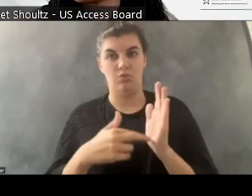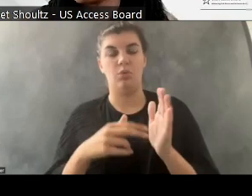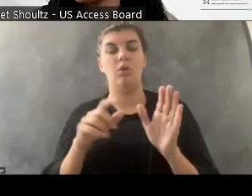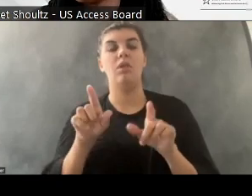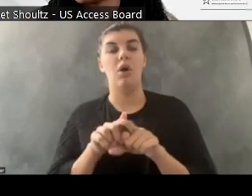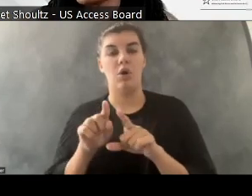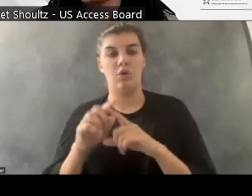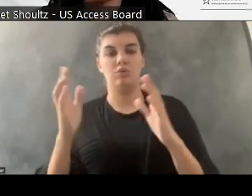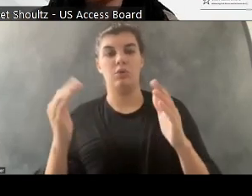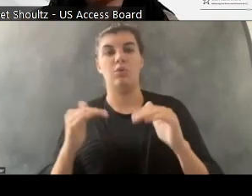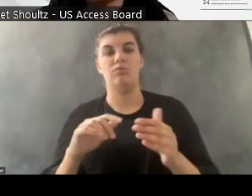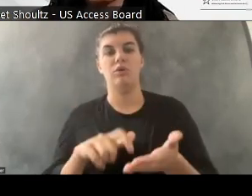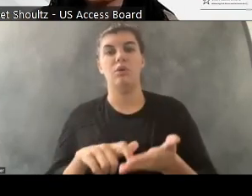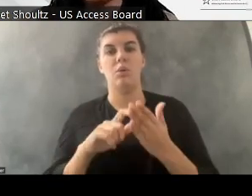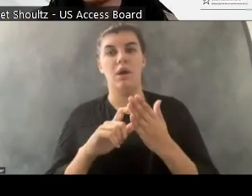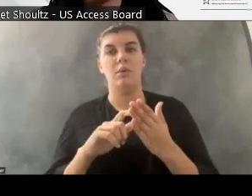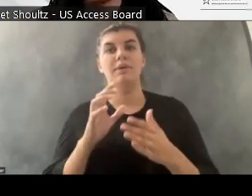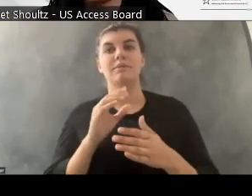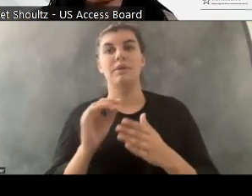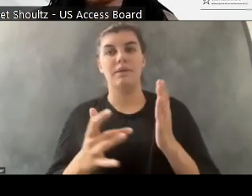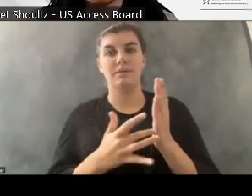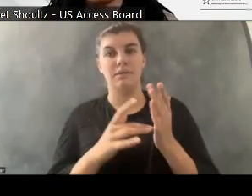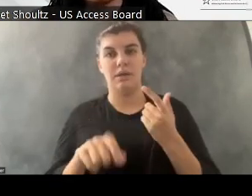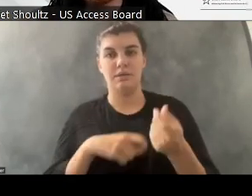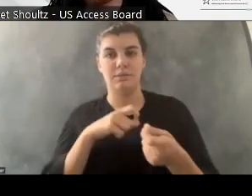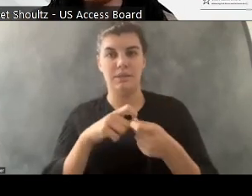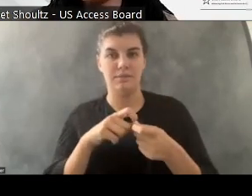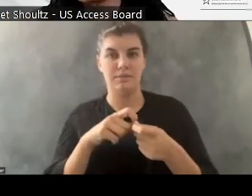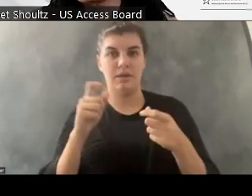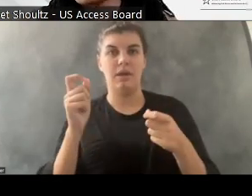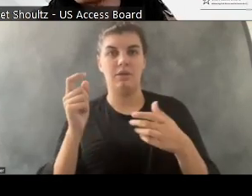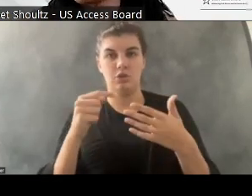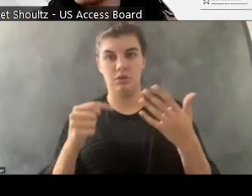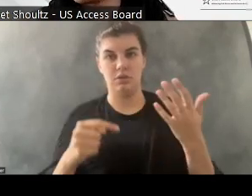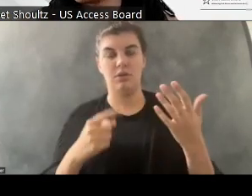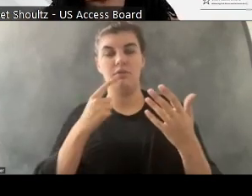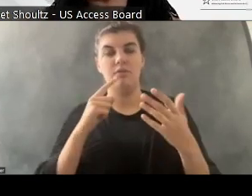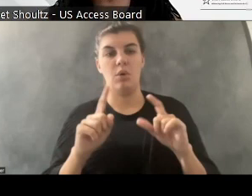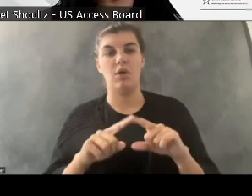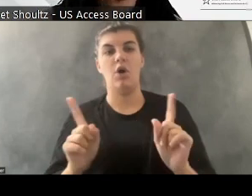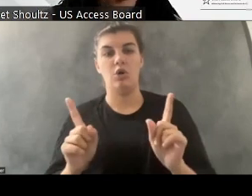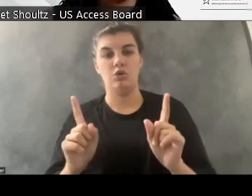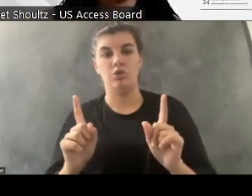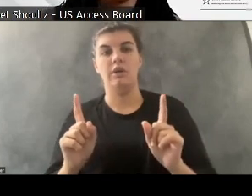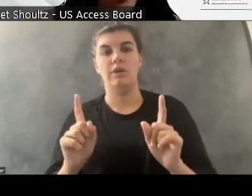as requirements and technical specifications for alternate pedestrian access routes.